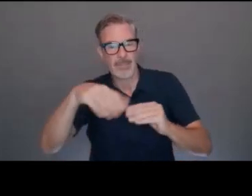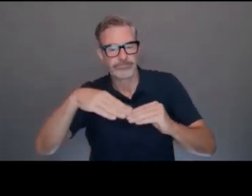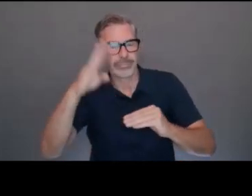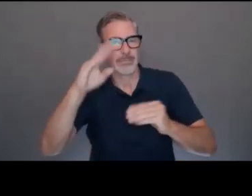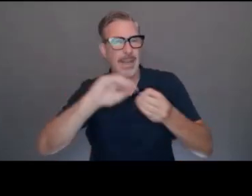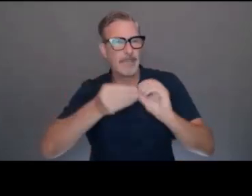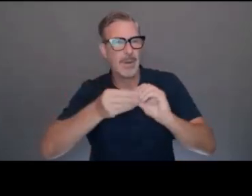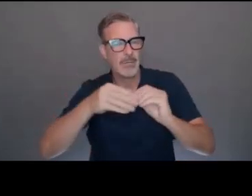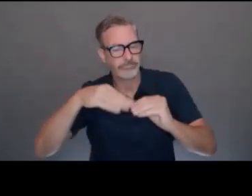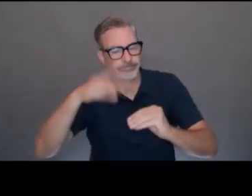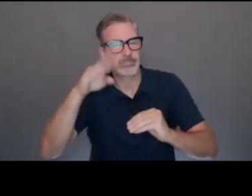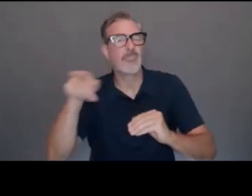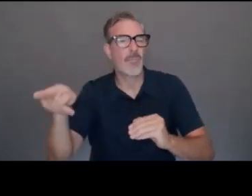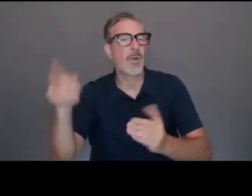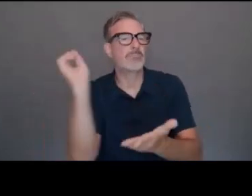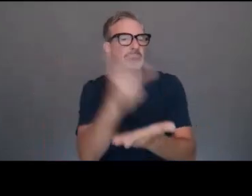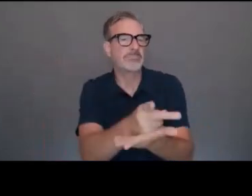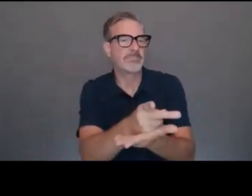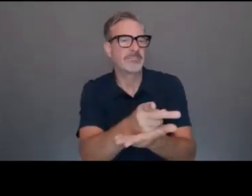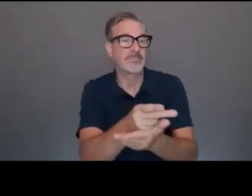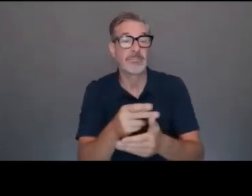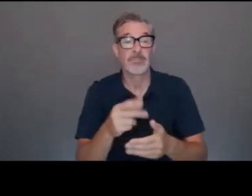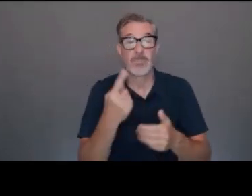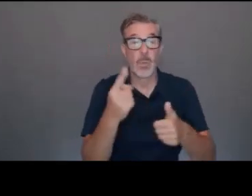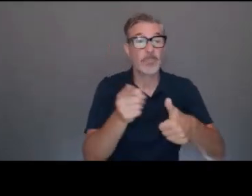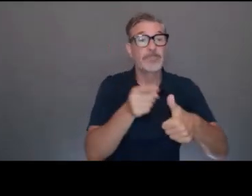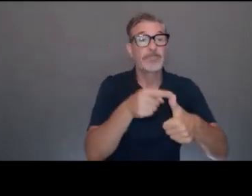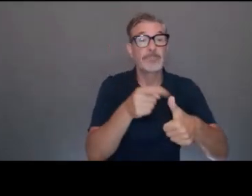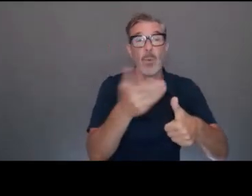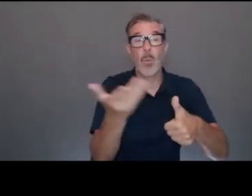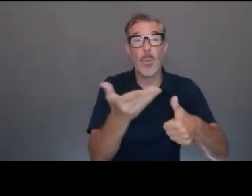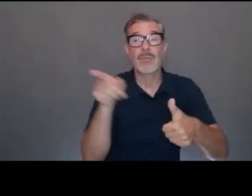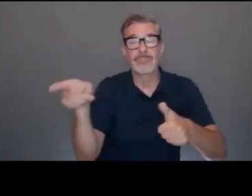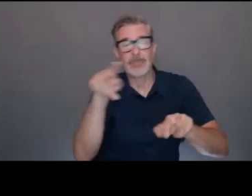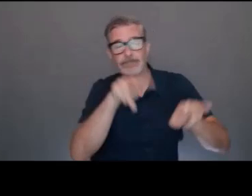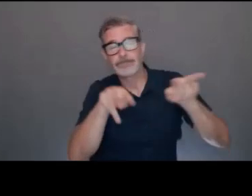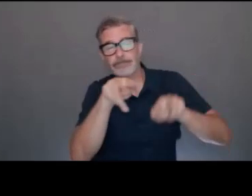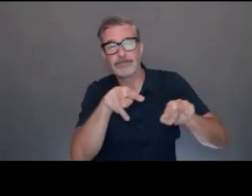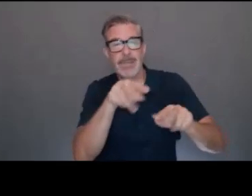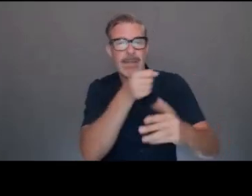The first criteria is Impact, which weighs 40% of the total score.